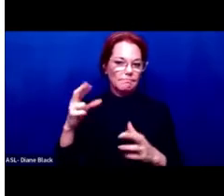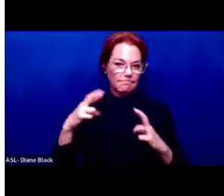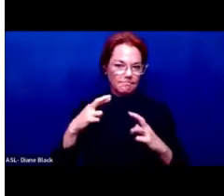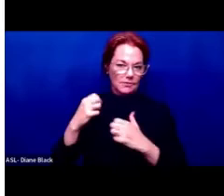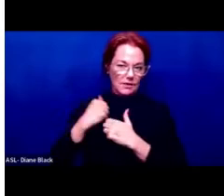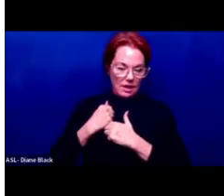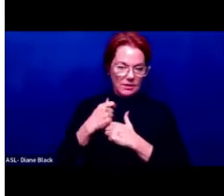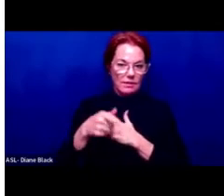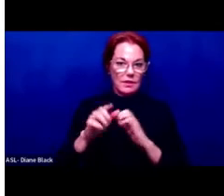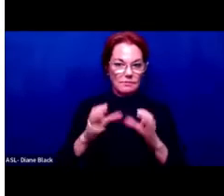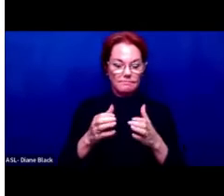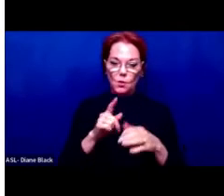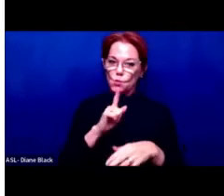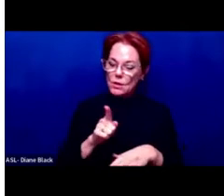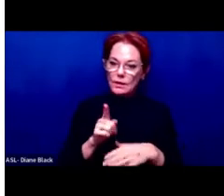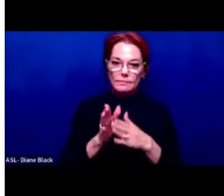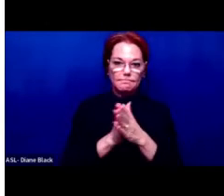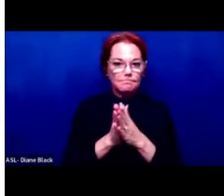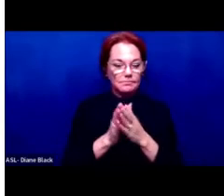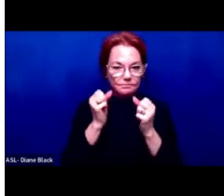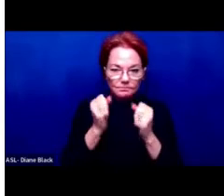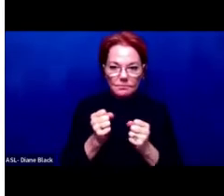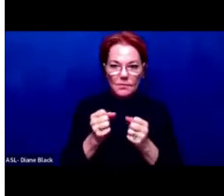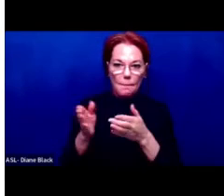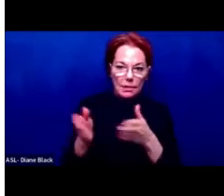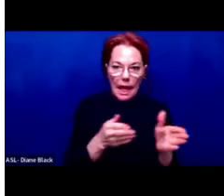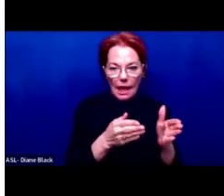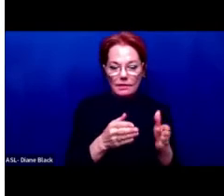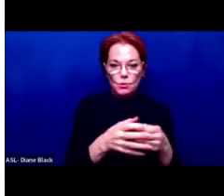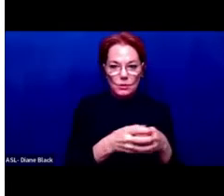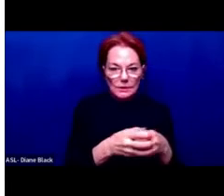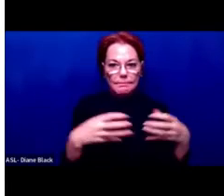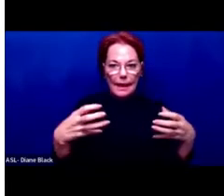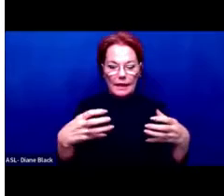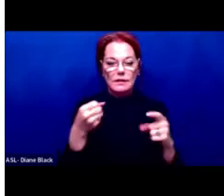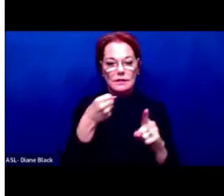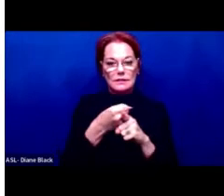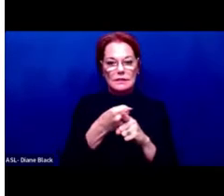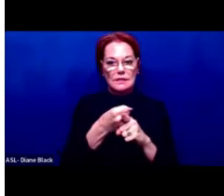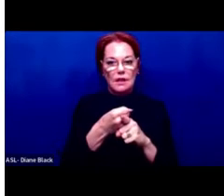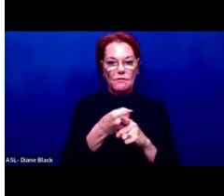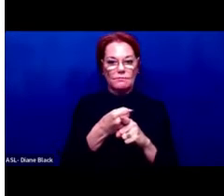aggressive path and plan to expand this self directed model across the country. It's an